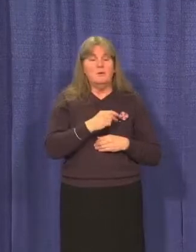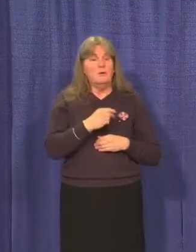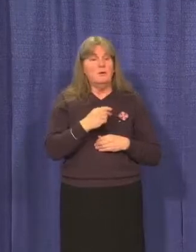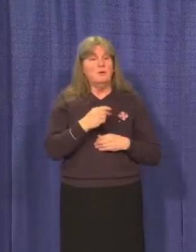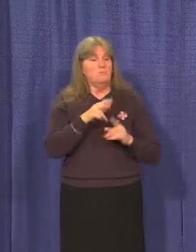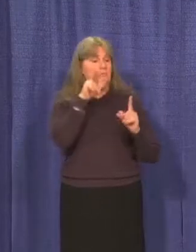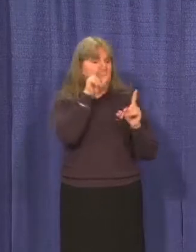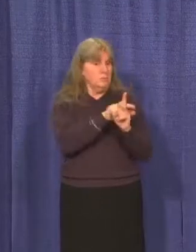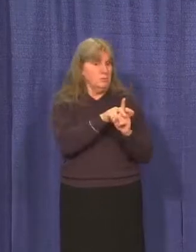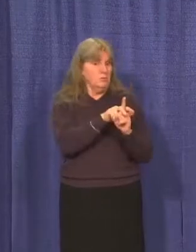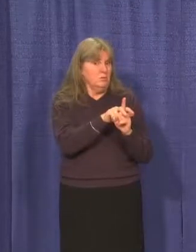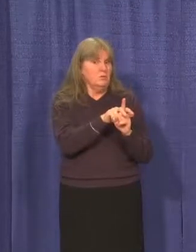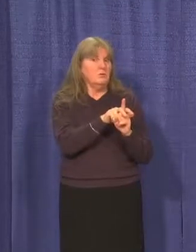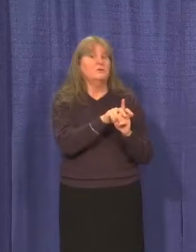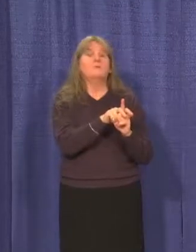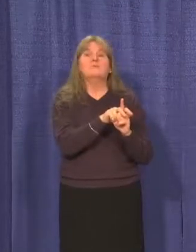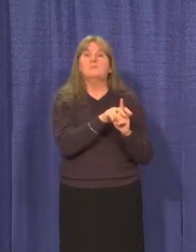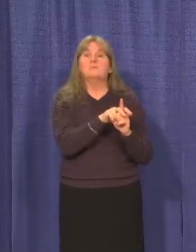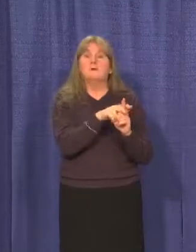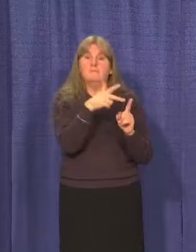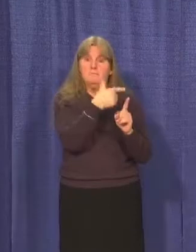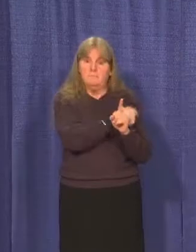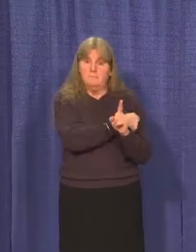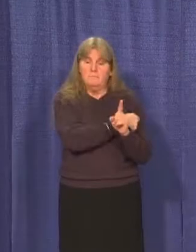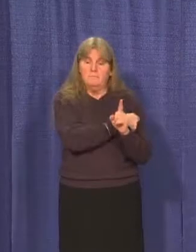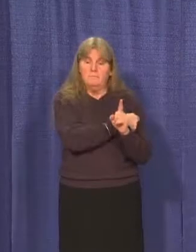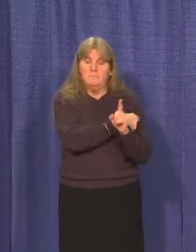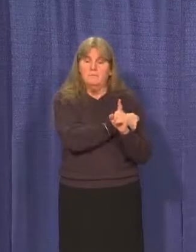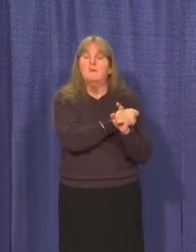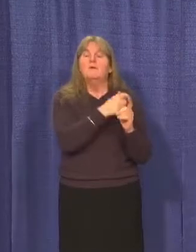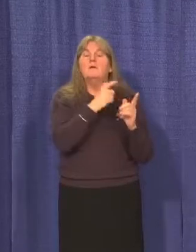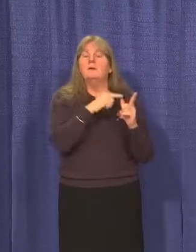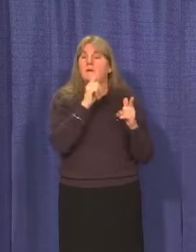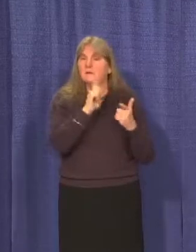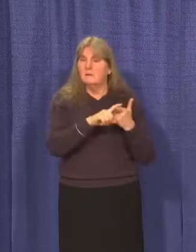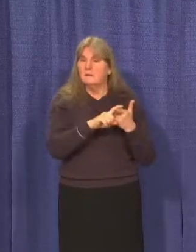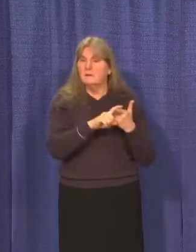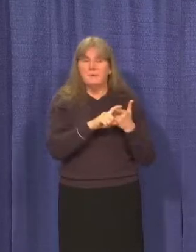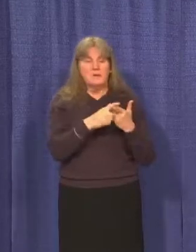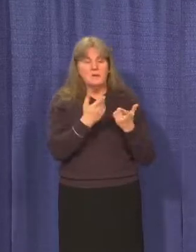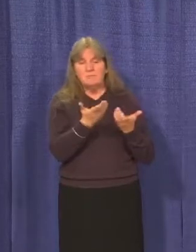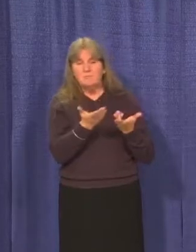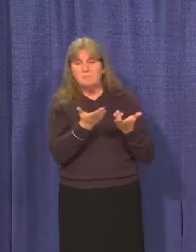convenient times. Then we can go through the whole